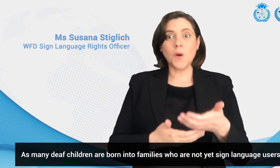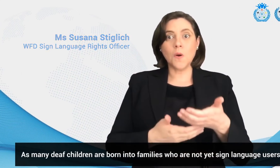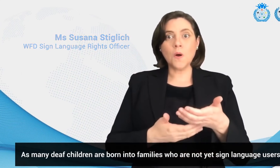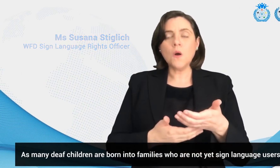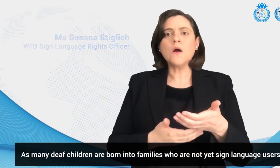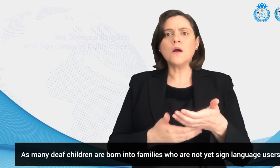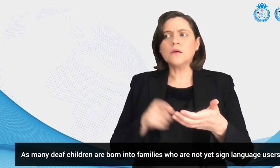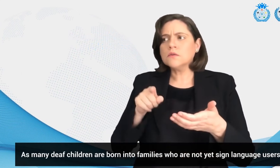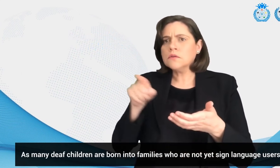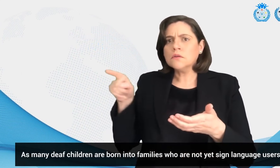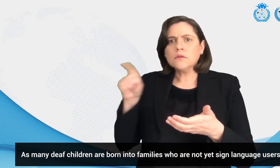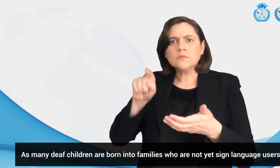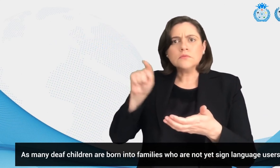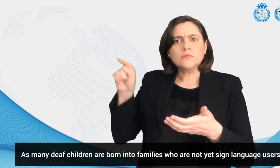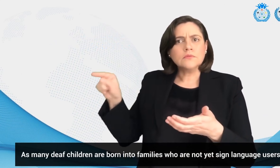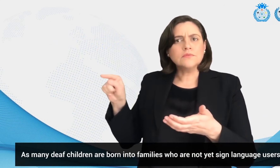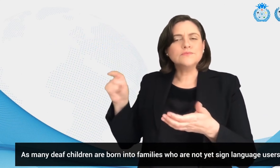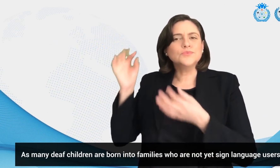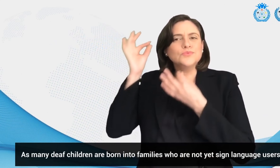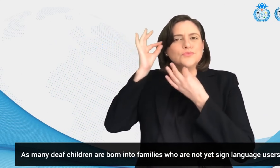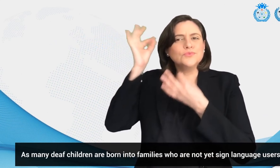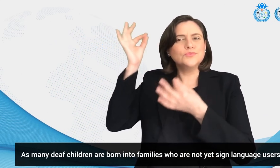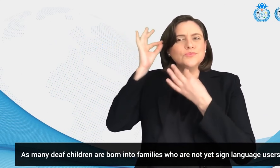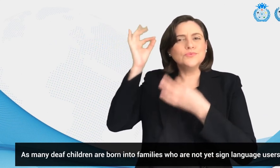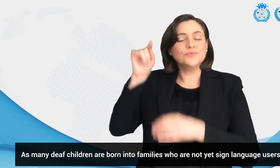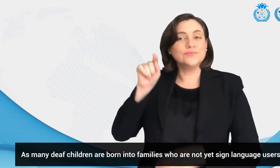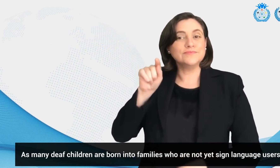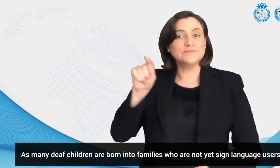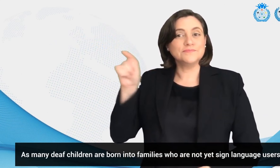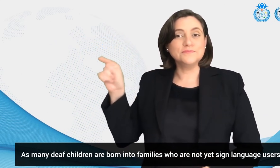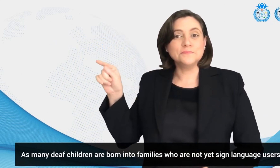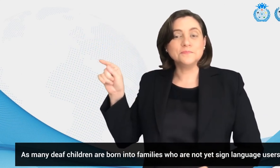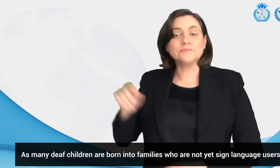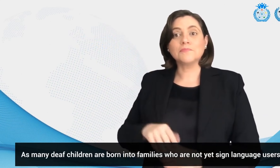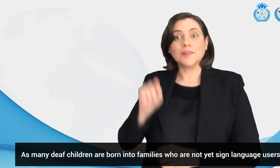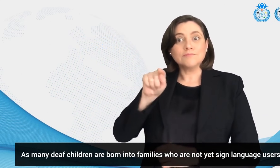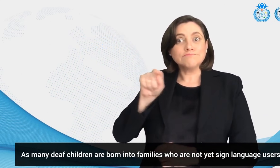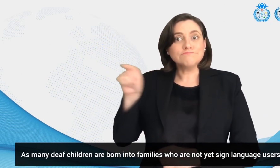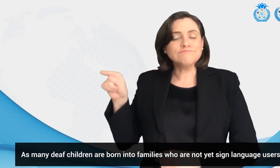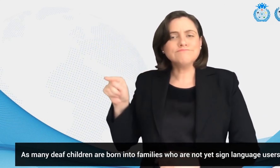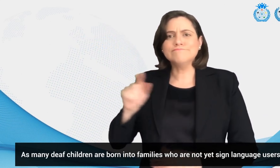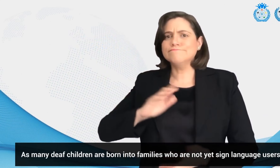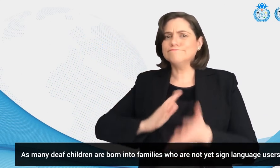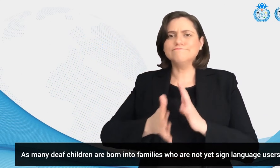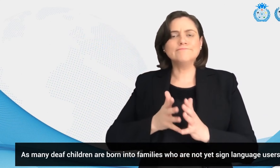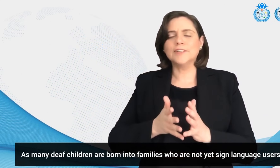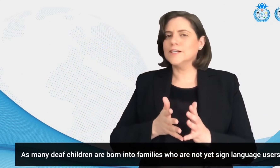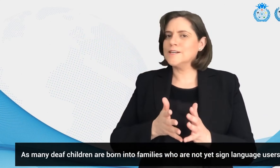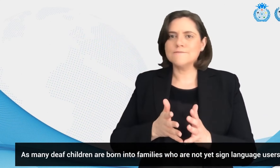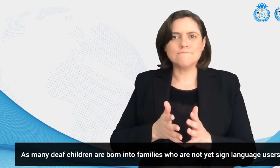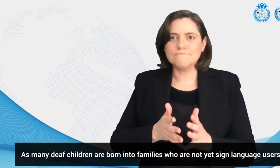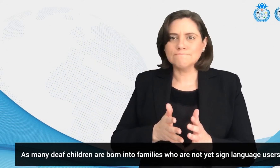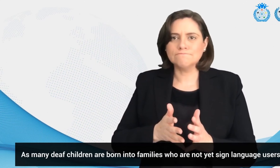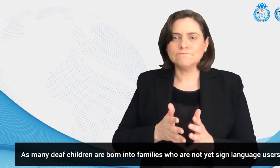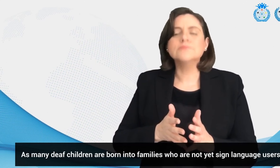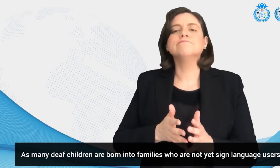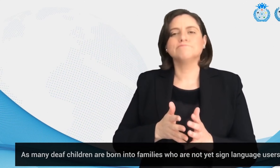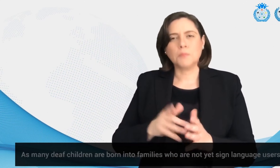as many deaf children are born into families into families who are not yet sign language users